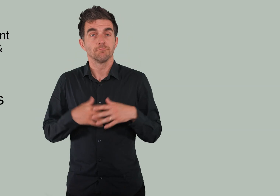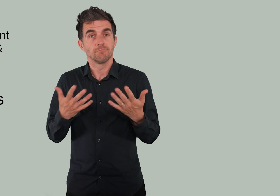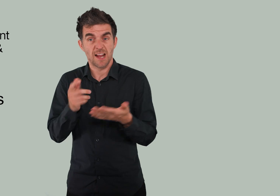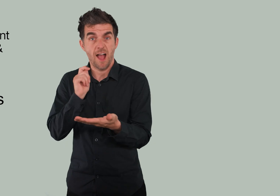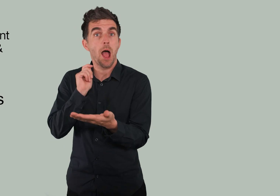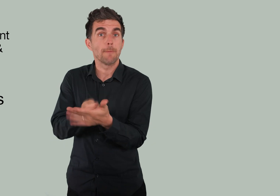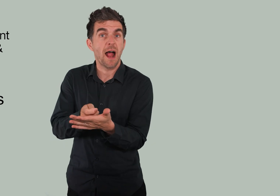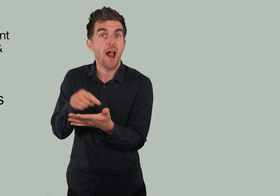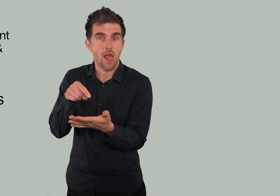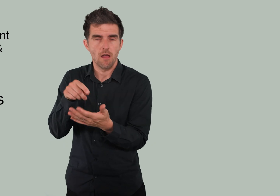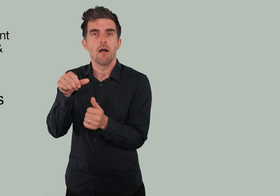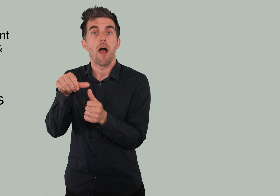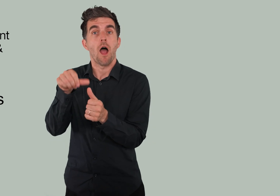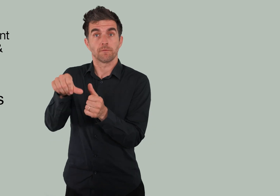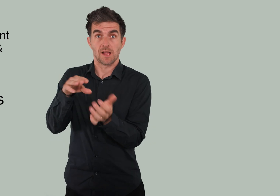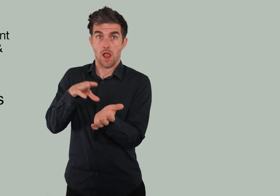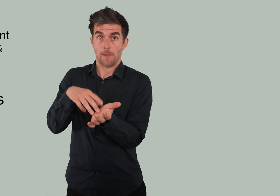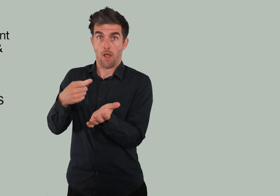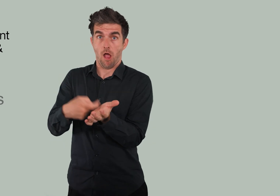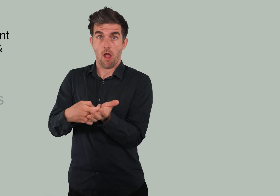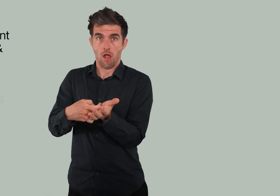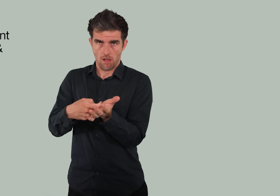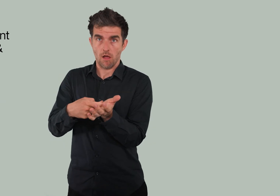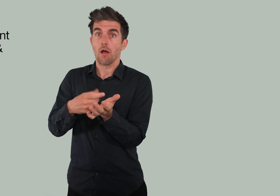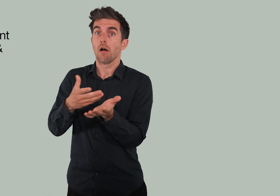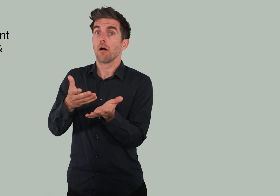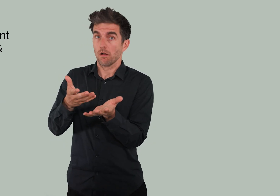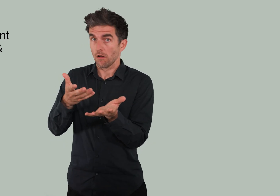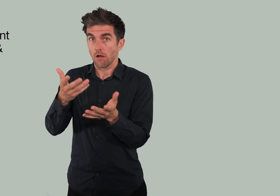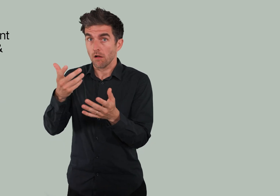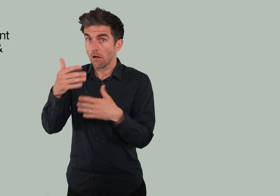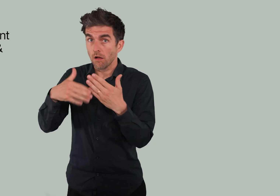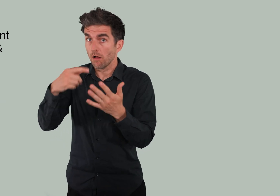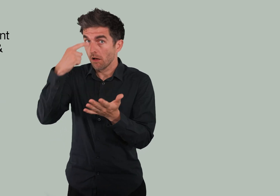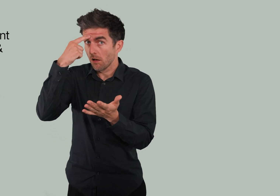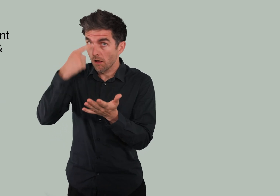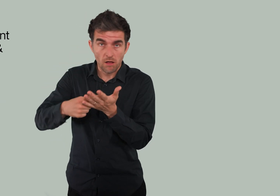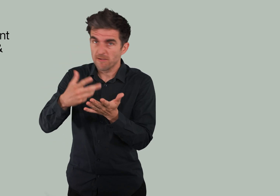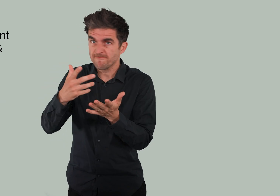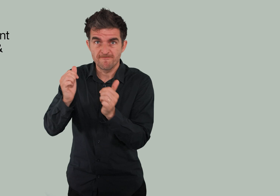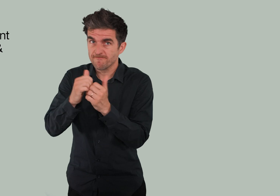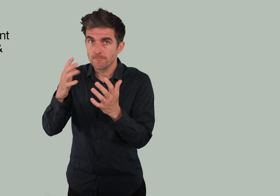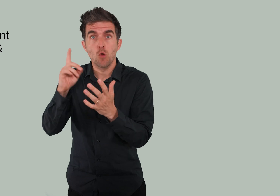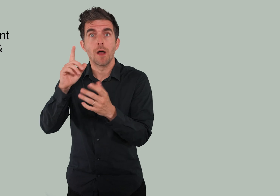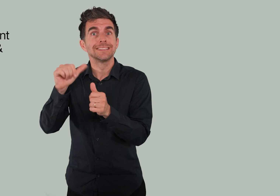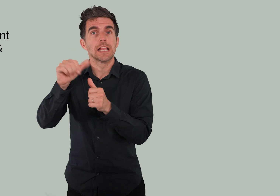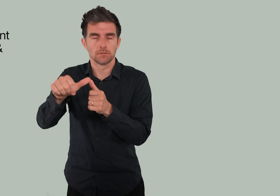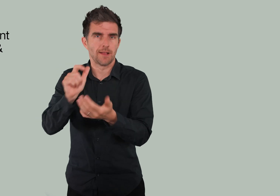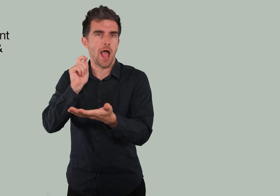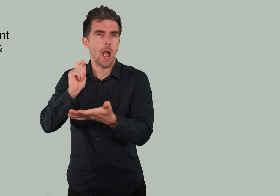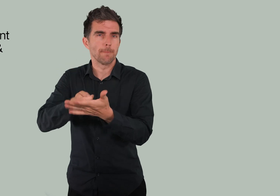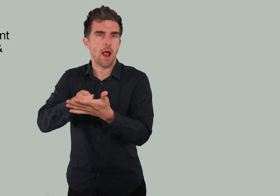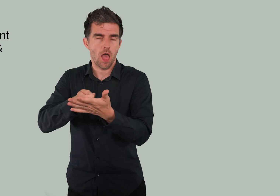6.62 Appeals are the next stage in disputing a decision after an MR